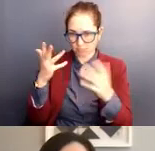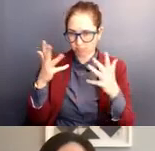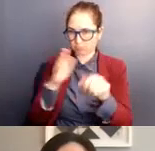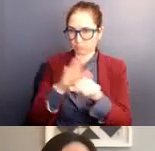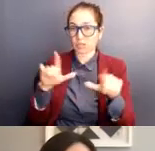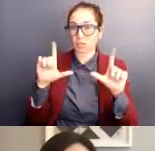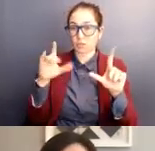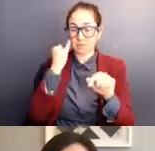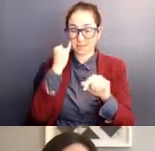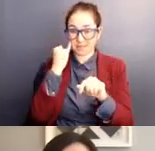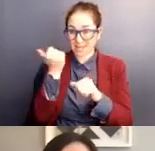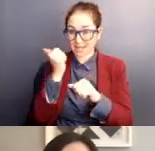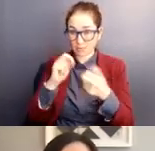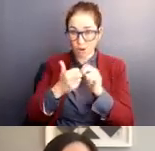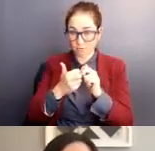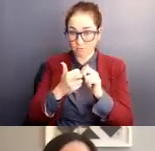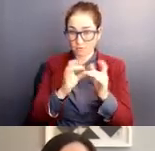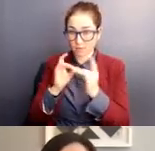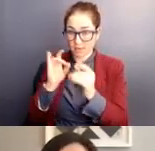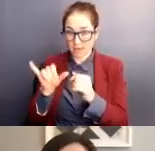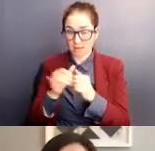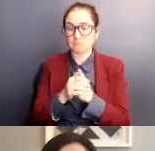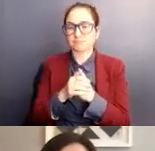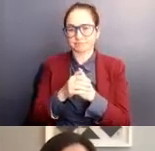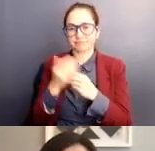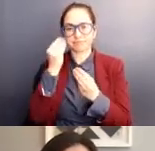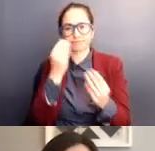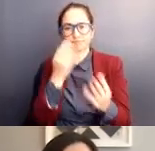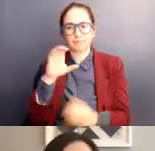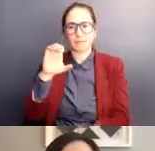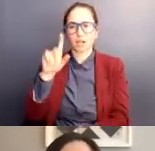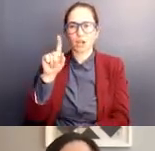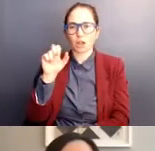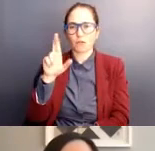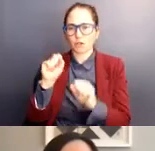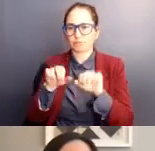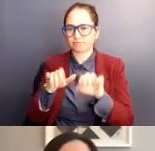any issues related to that please let Clover know in the chat. And